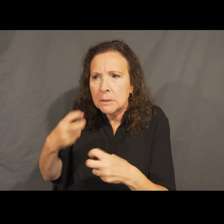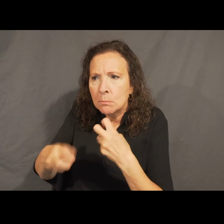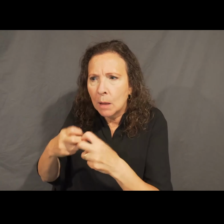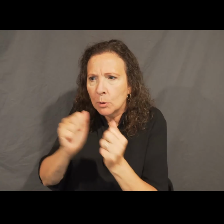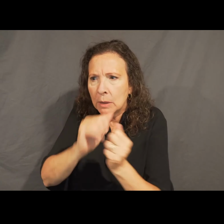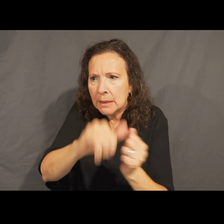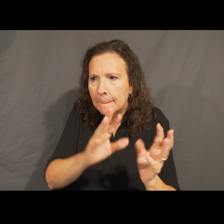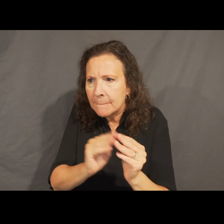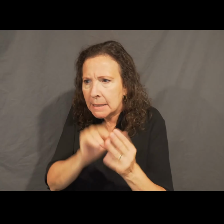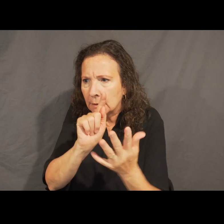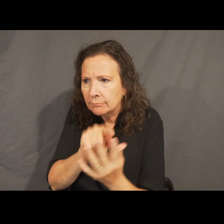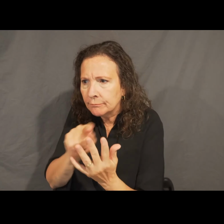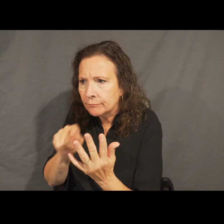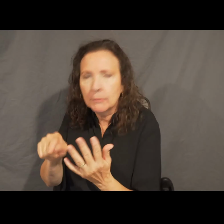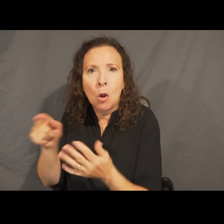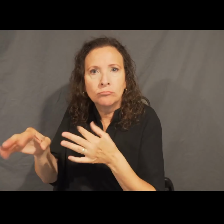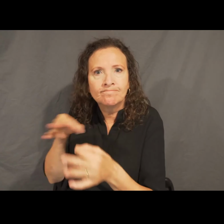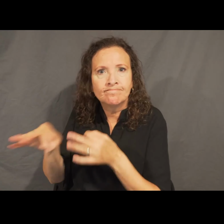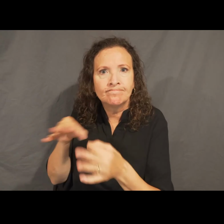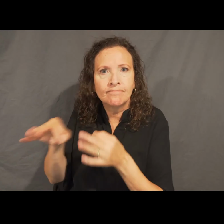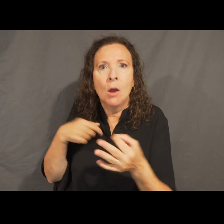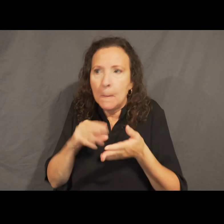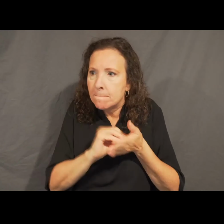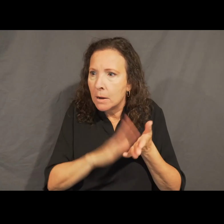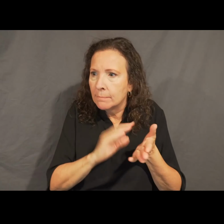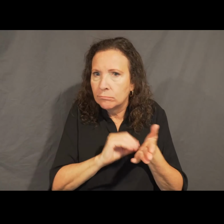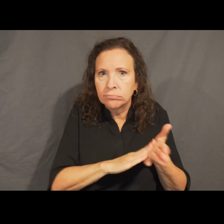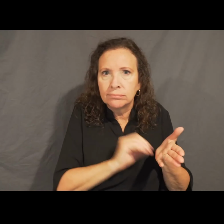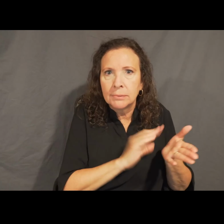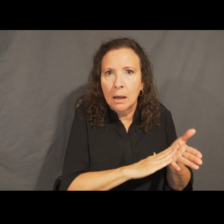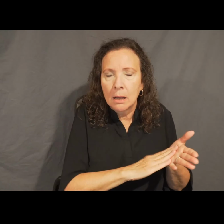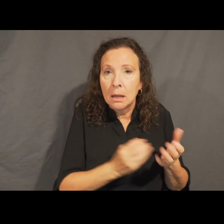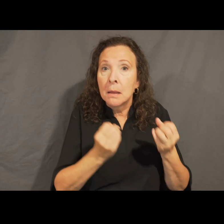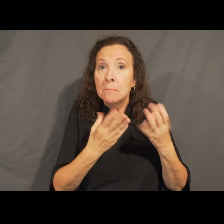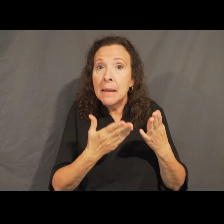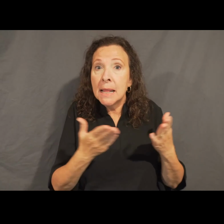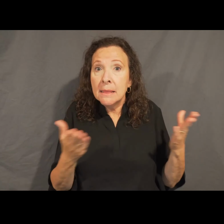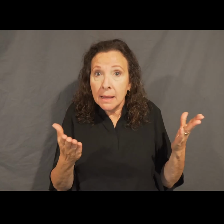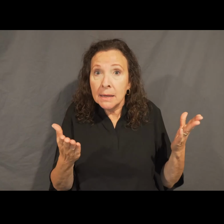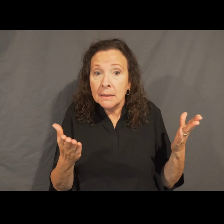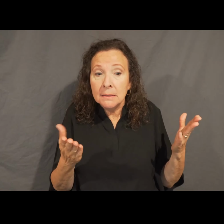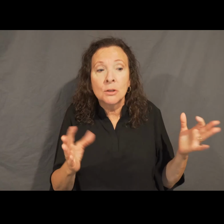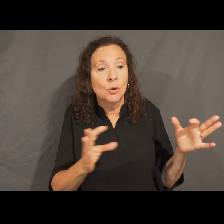They found out that a lot of those things actually related back to concepts that were